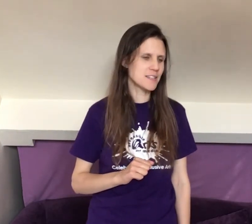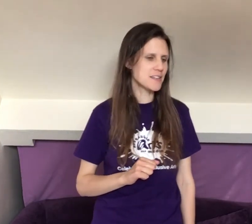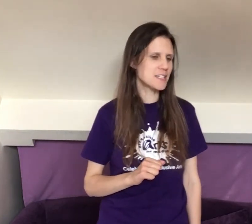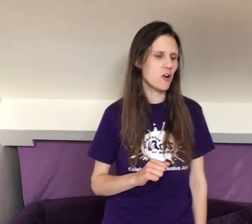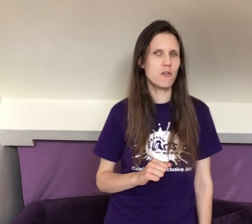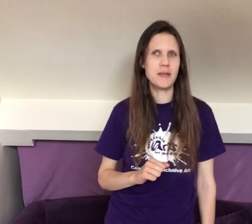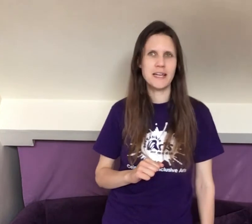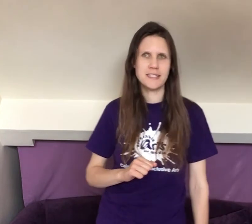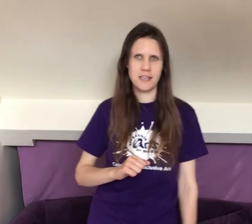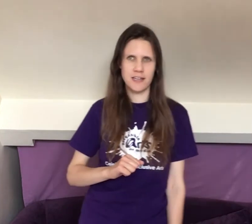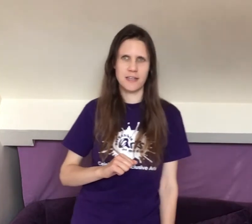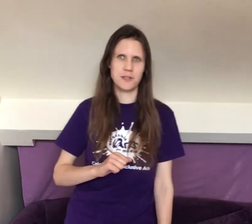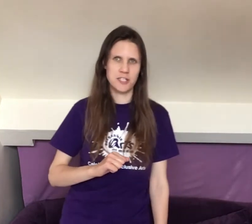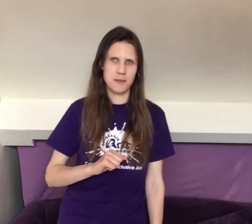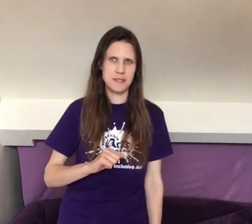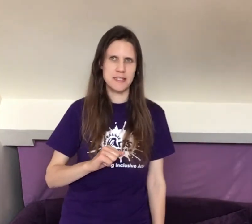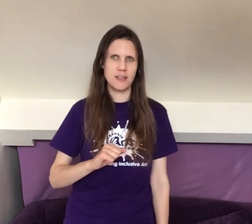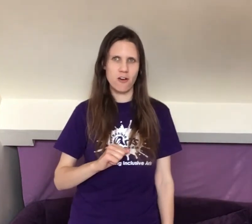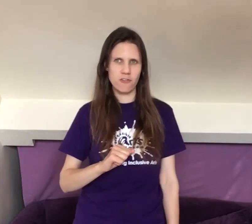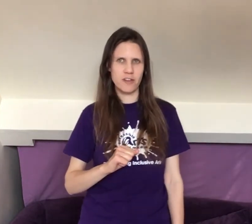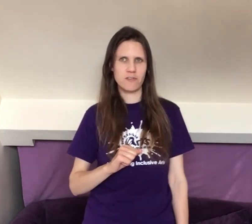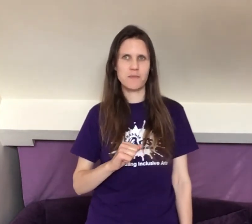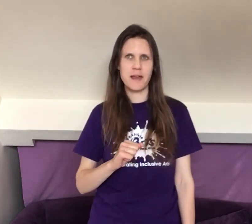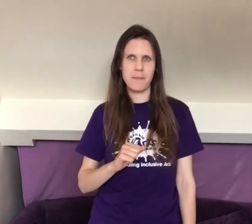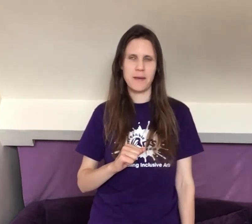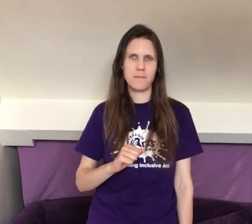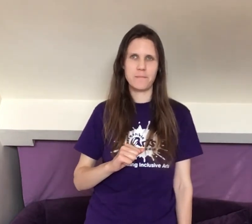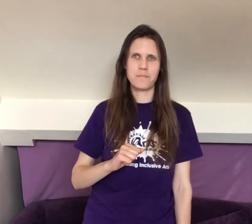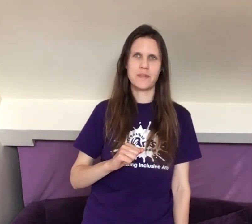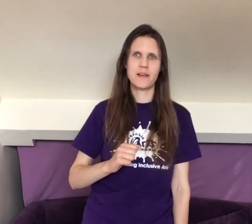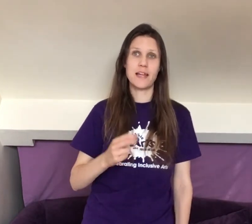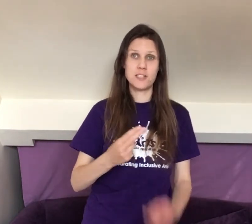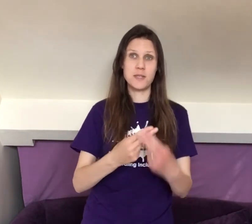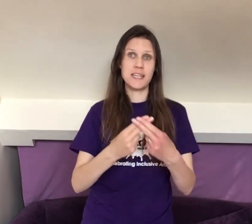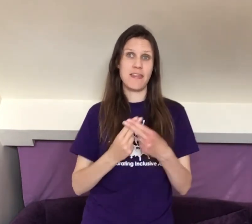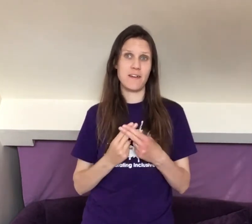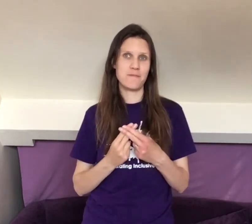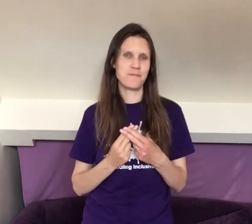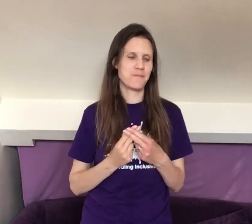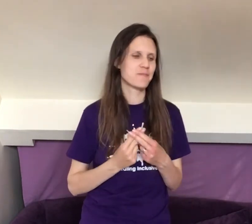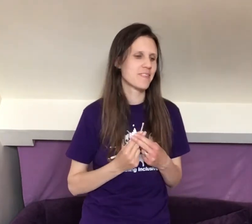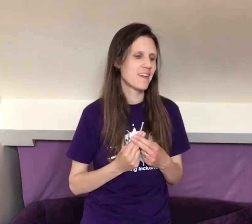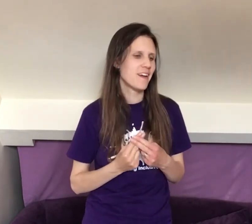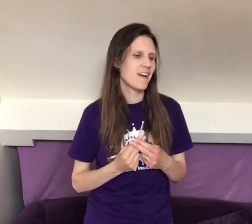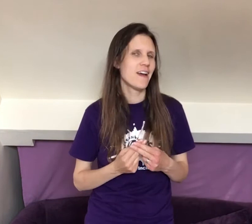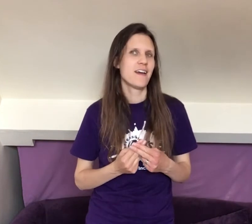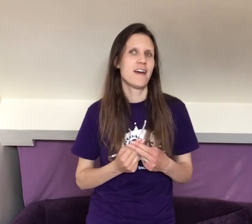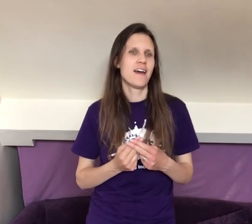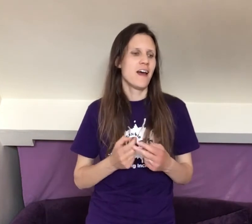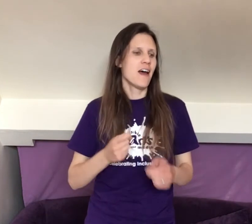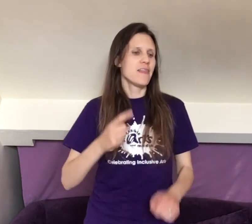Right, so they told me last night there were ships in the offing. From that bit. OK, let’s do it together.